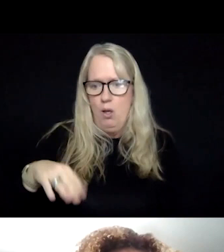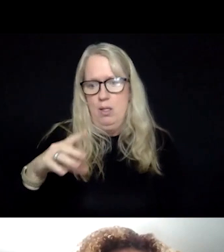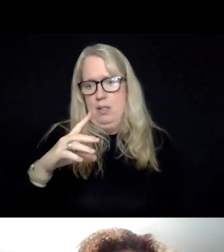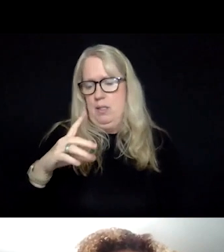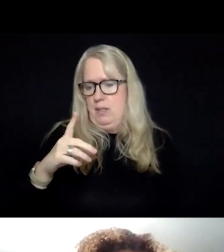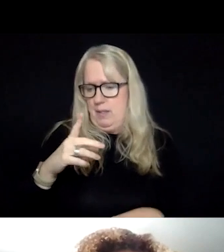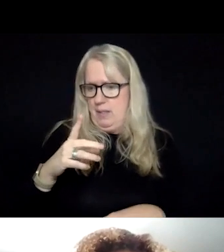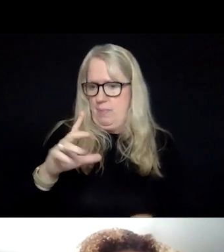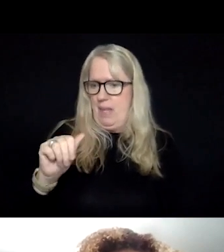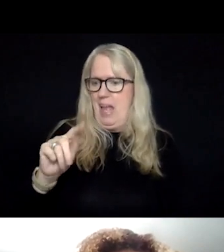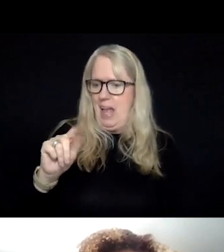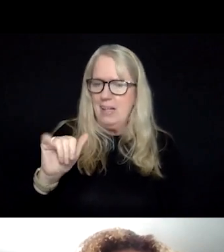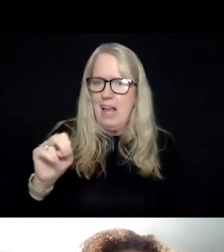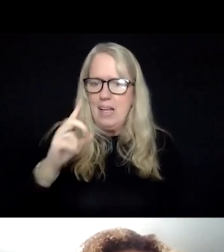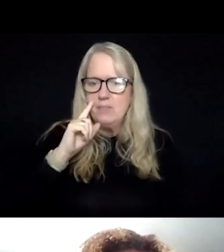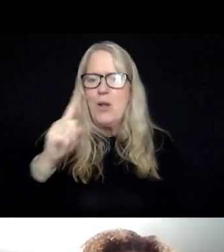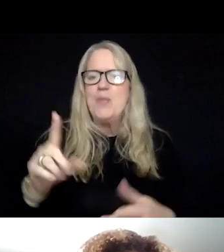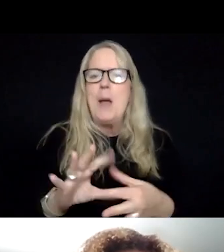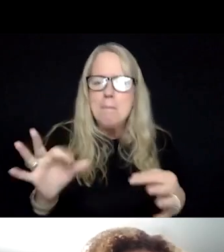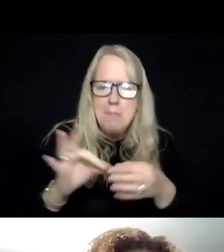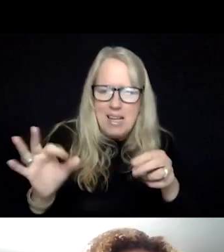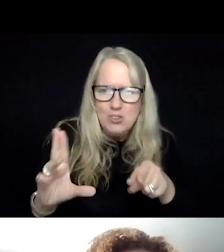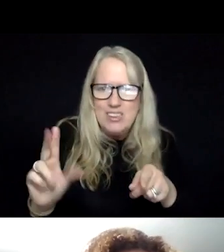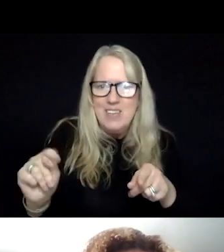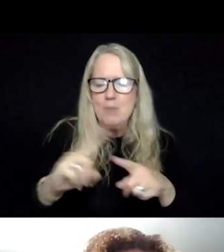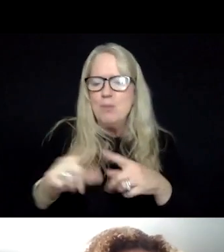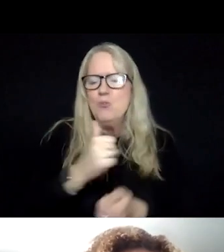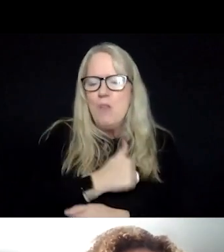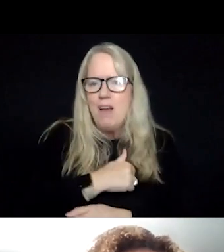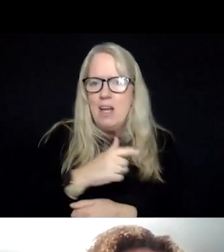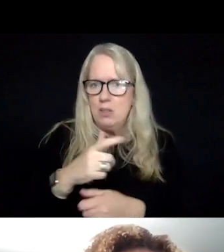THAT YOU MENTIONED THAT YOU LOVE TRACE. DO YOU WANT TO COME OFF